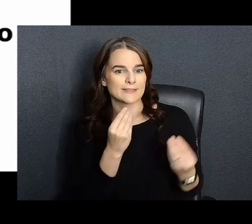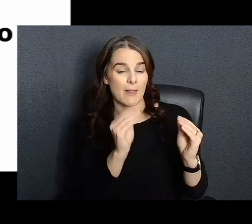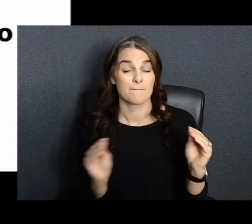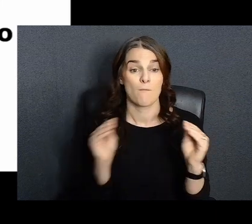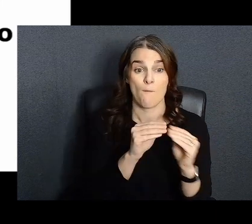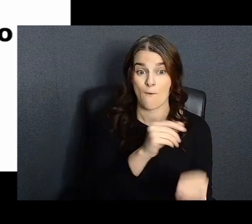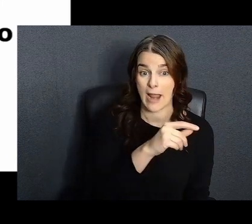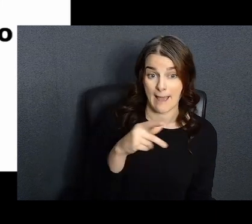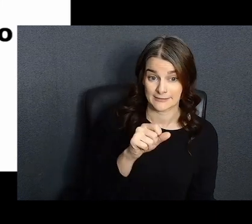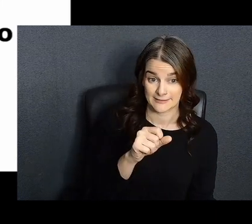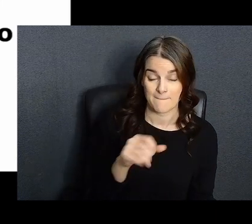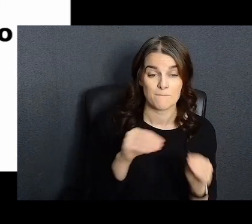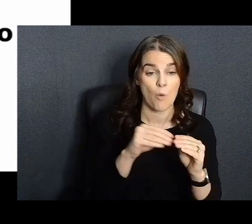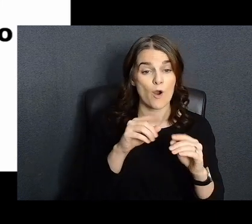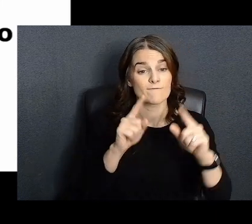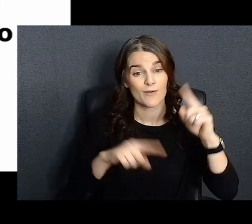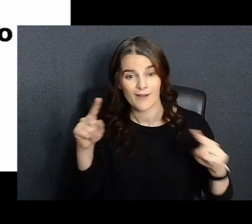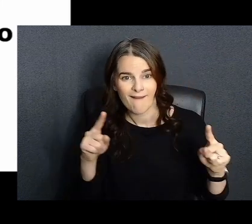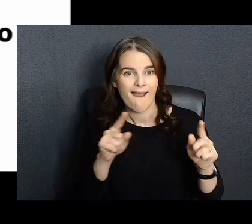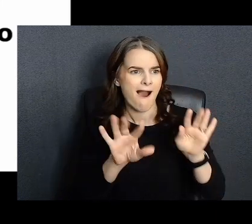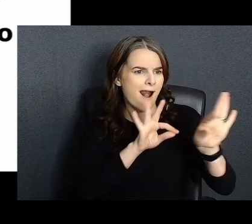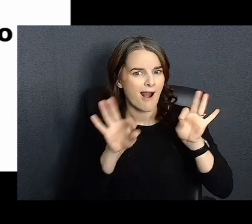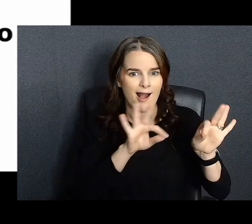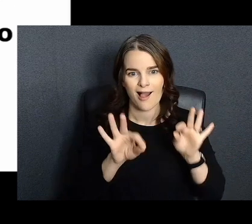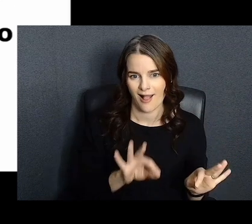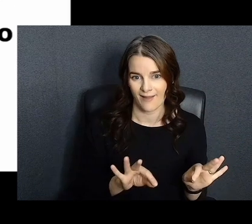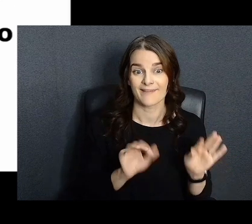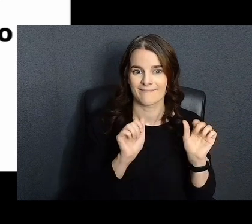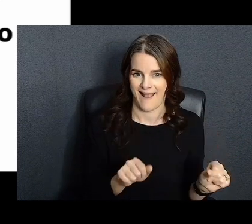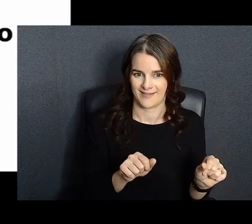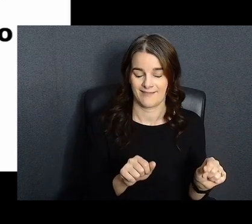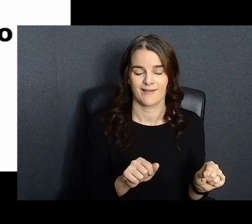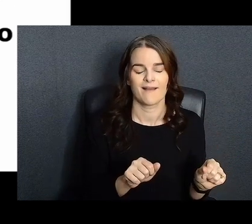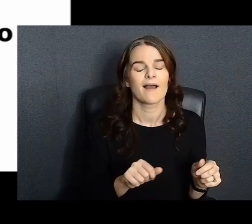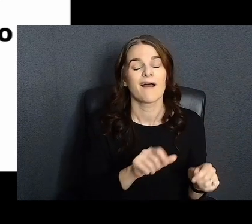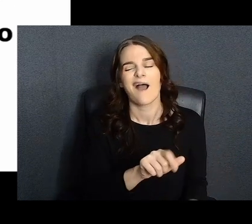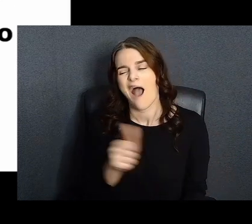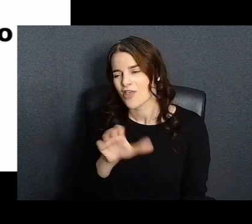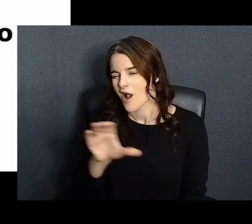or have more variety and selection with what you can choose between. Other companies are going to only sell